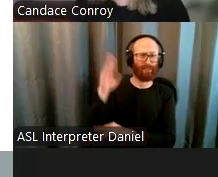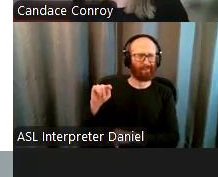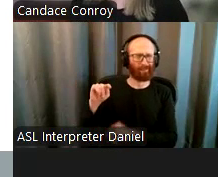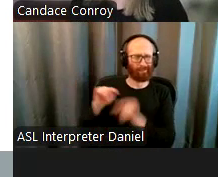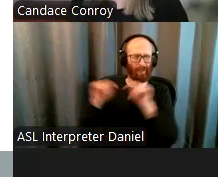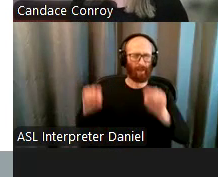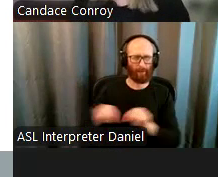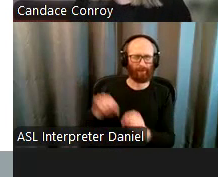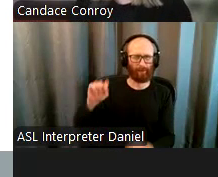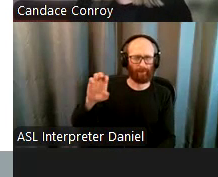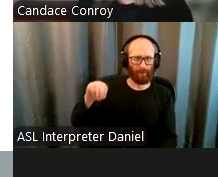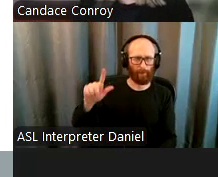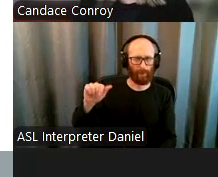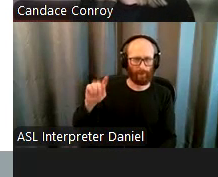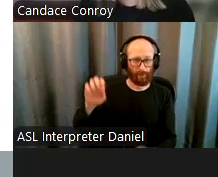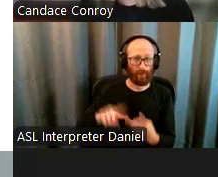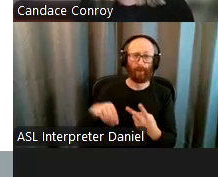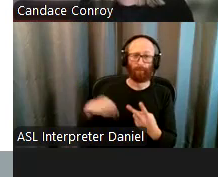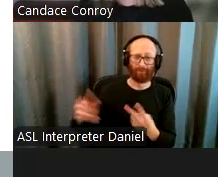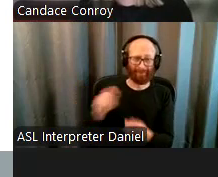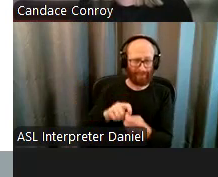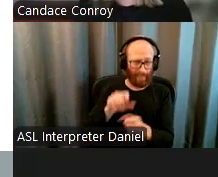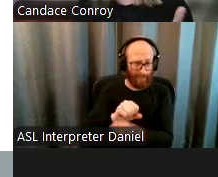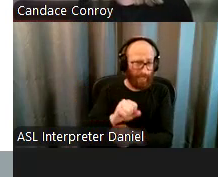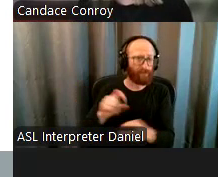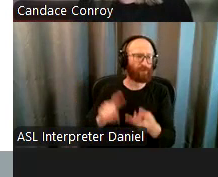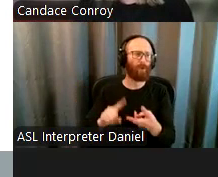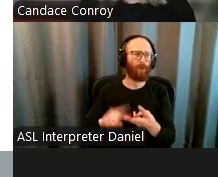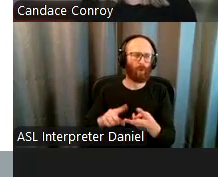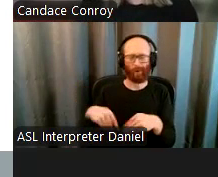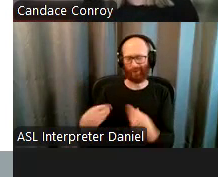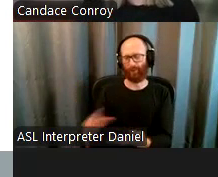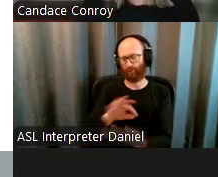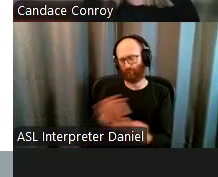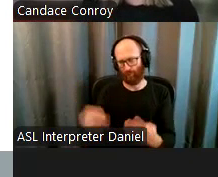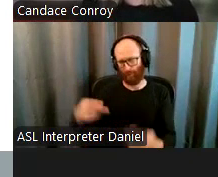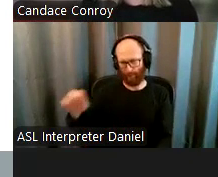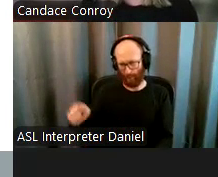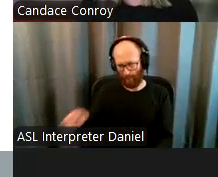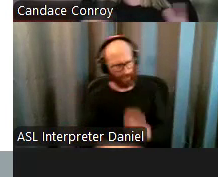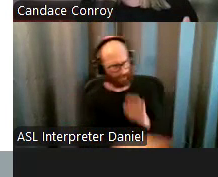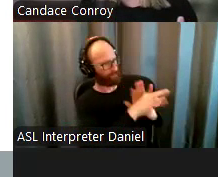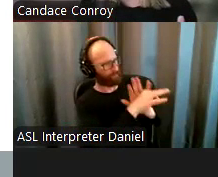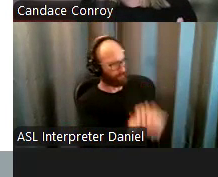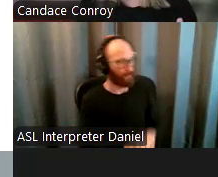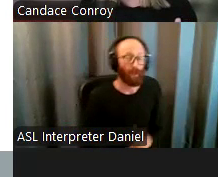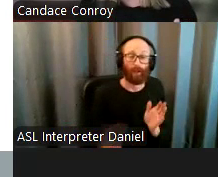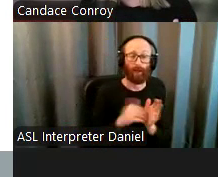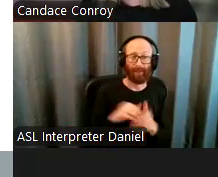exact task or by giving choices of PPE and having them select those. Again, content stays the same;